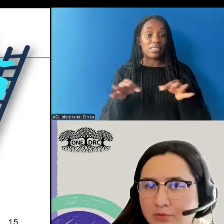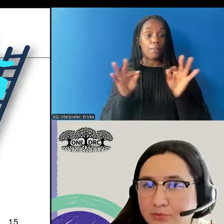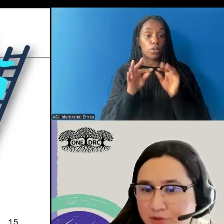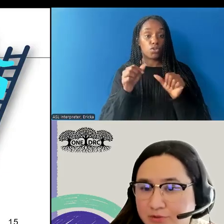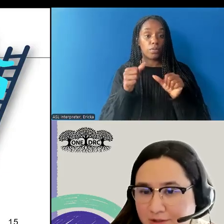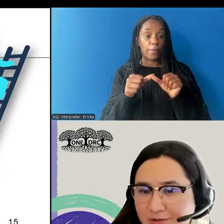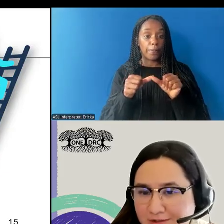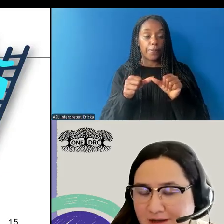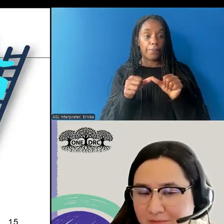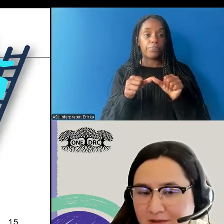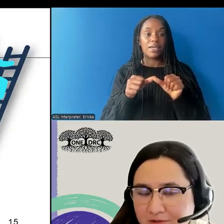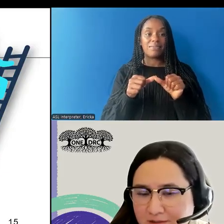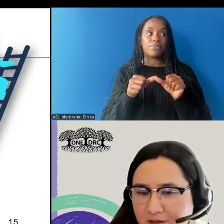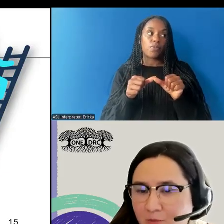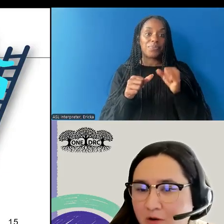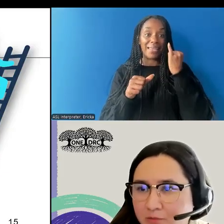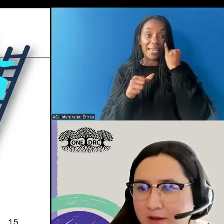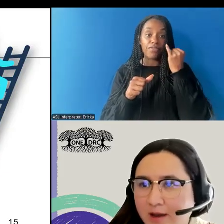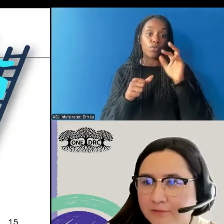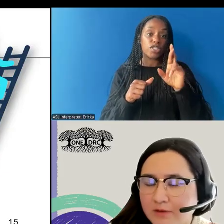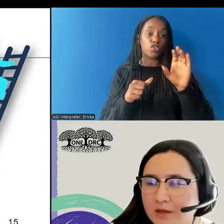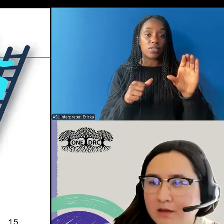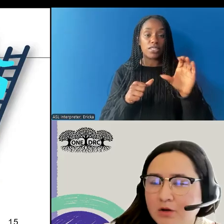the regional center does come back to you and say, well, we have, you know,